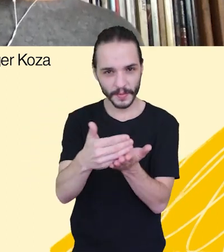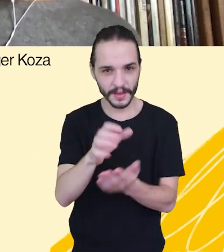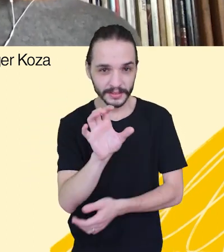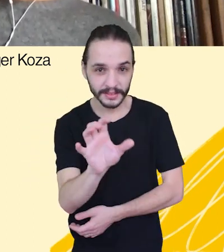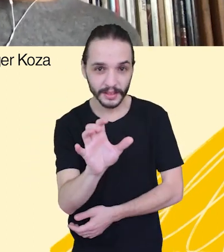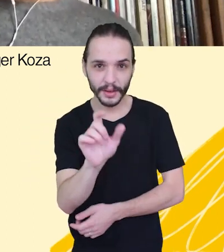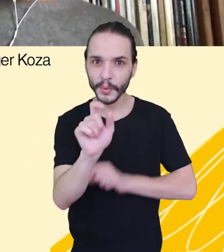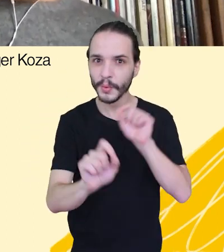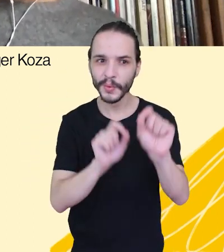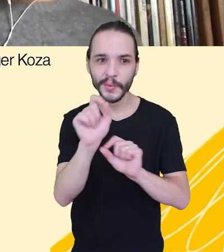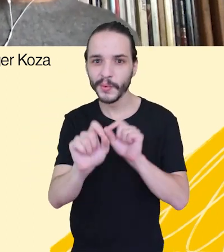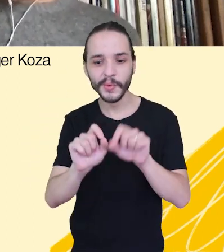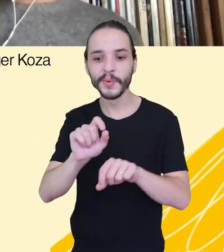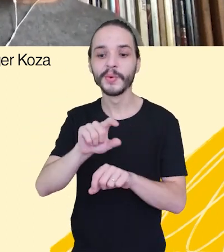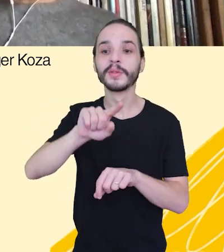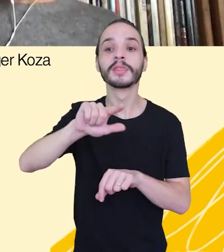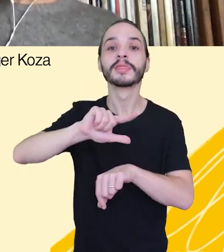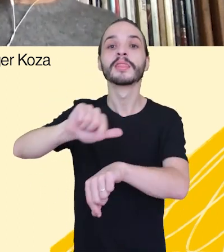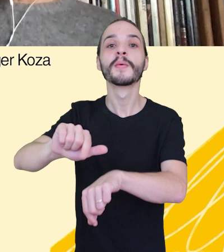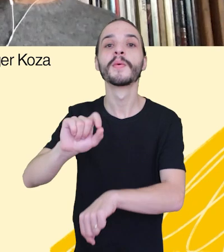Because that's the feeling you have when you see something like that.